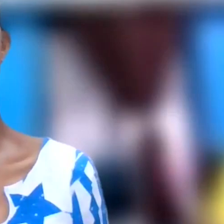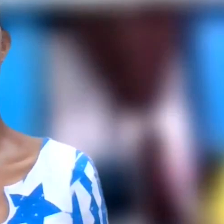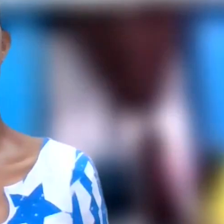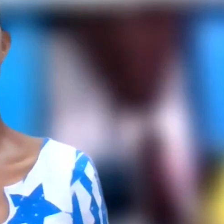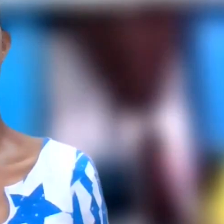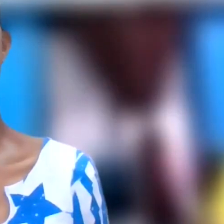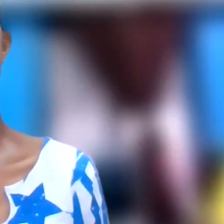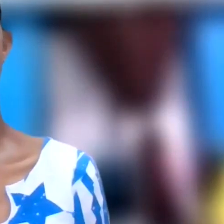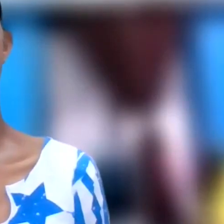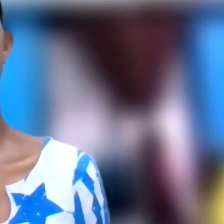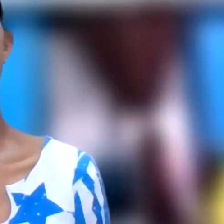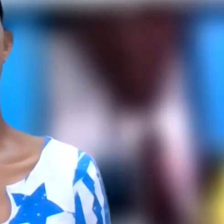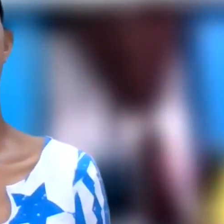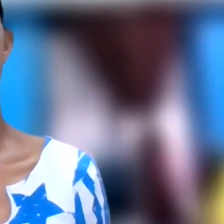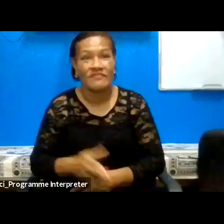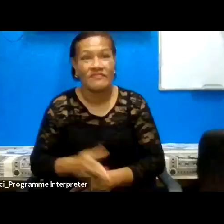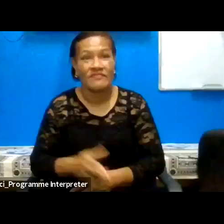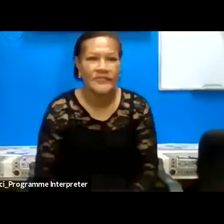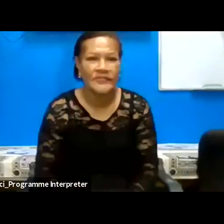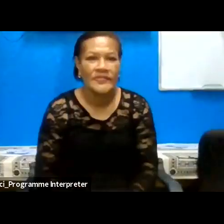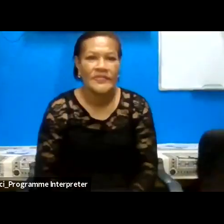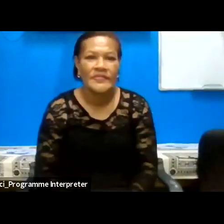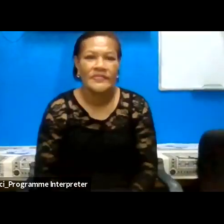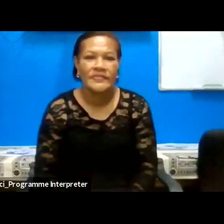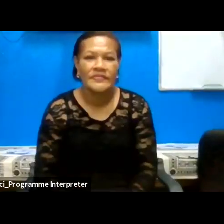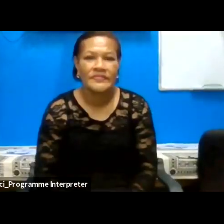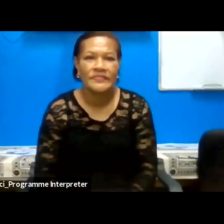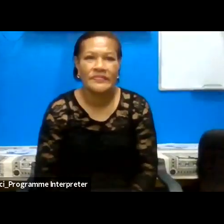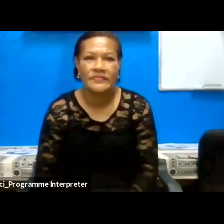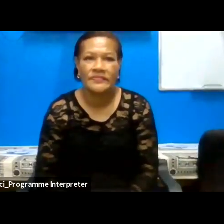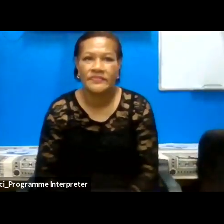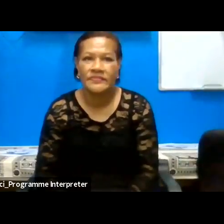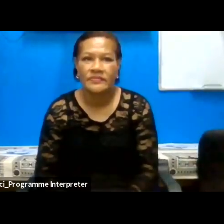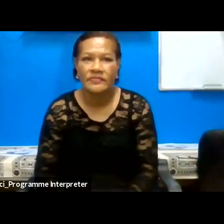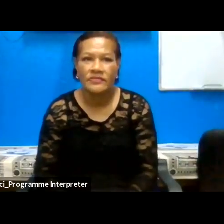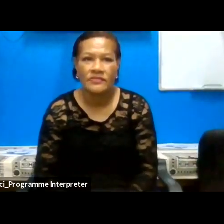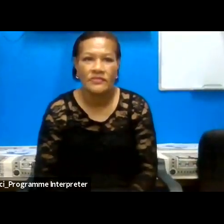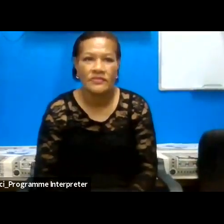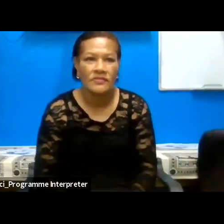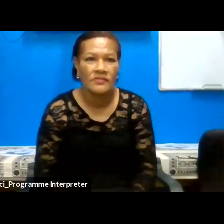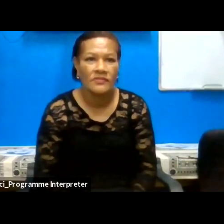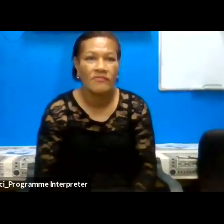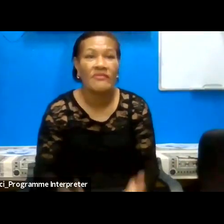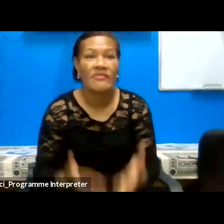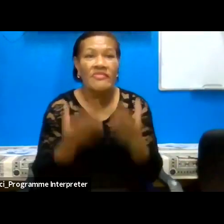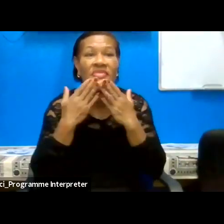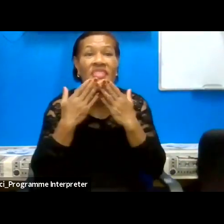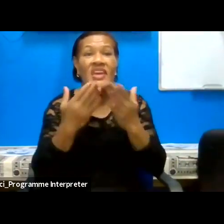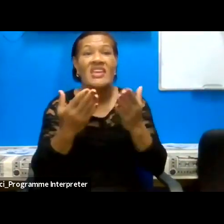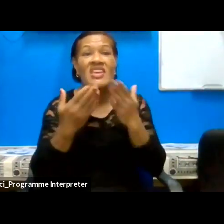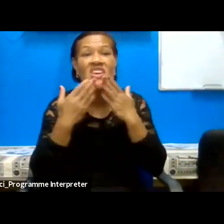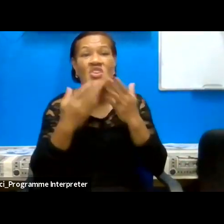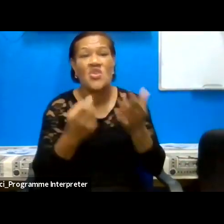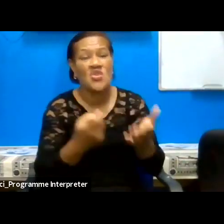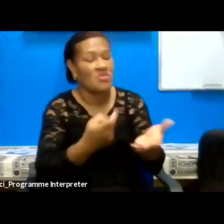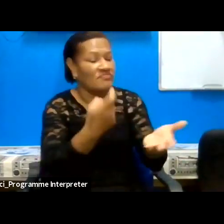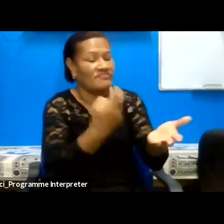language. So, so that in society, uh you can probably say that you also know a third